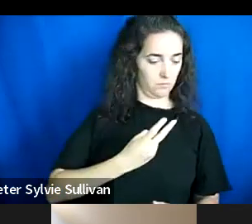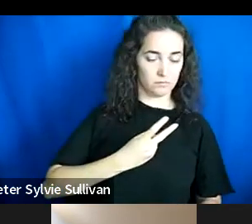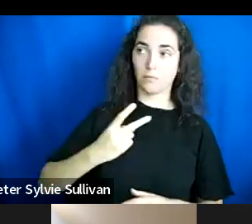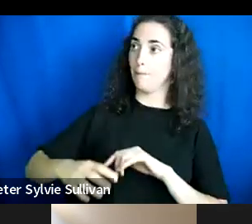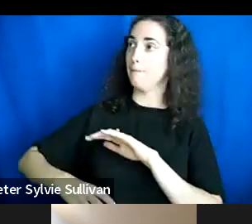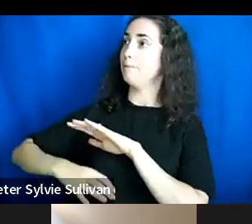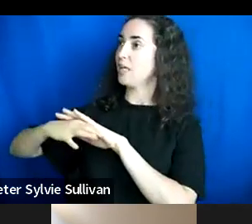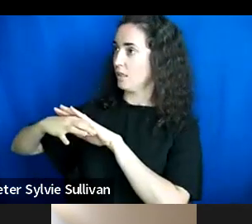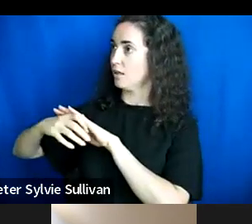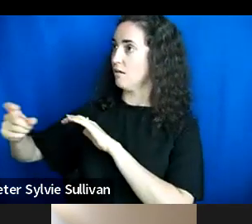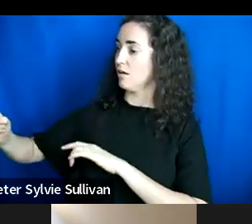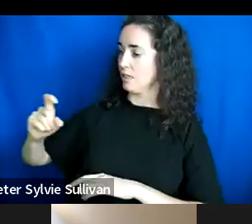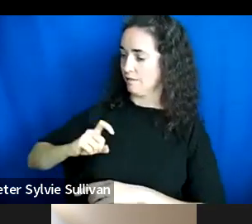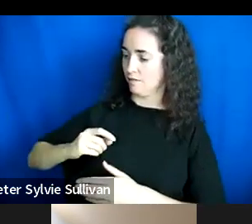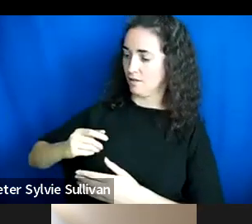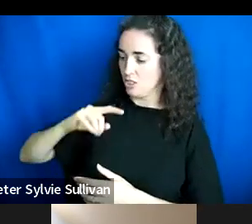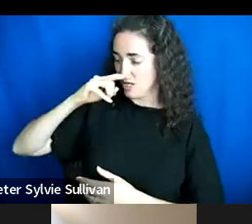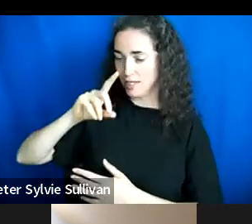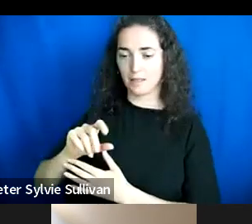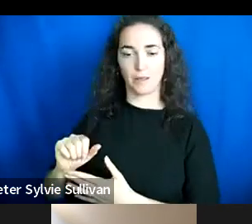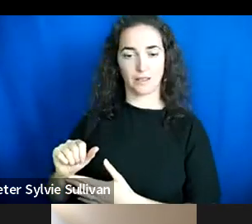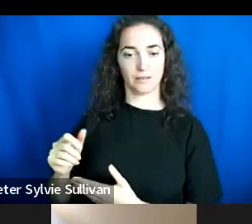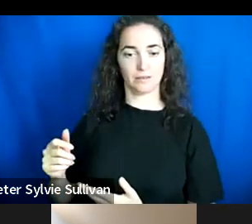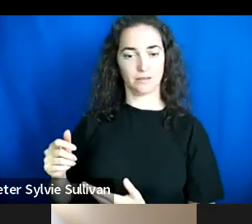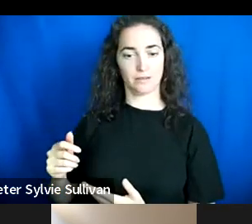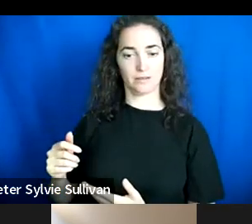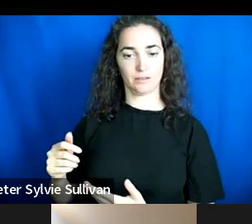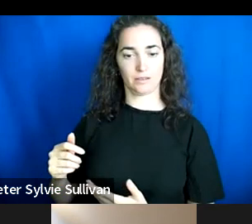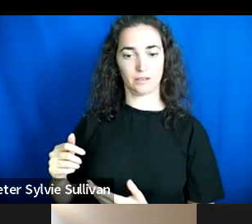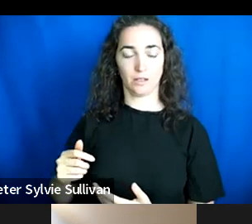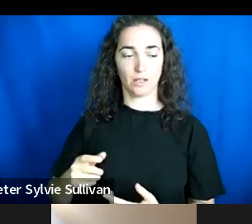Whether whether it was by choice, or whether it was by birth.